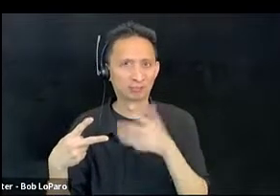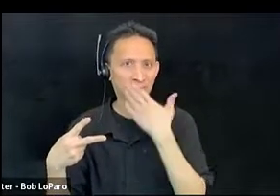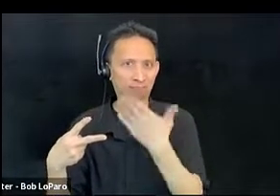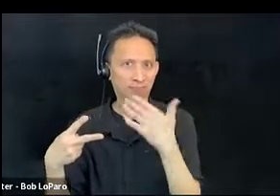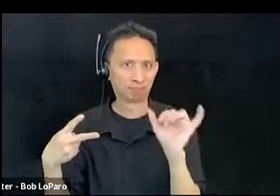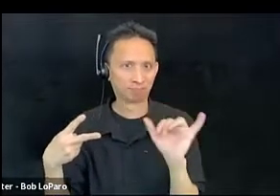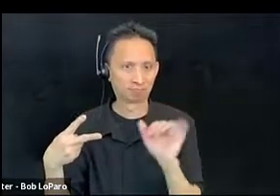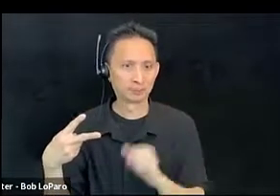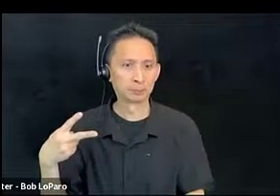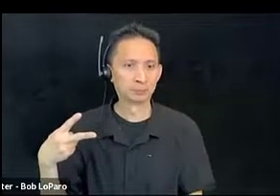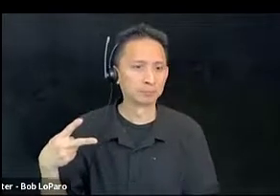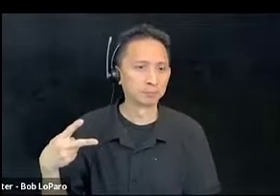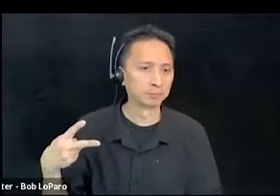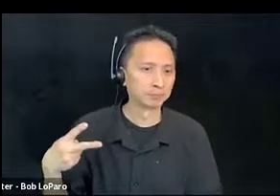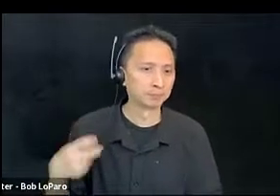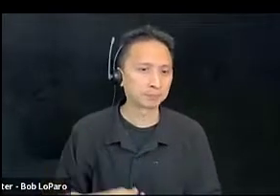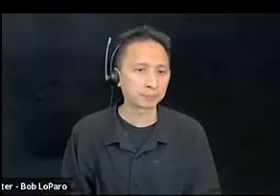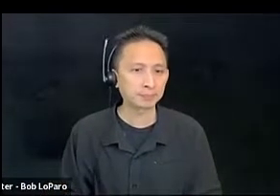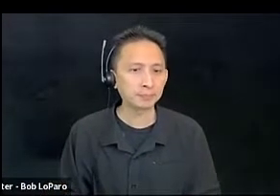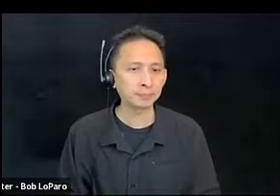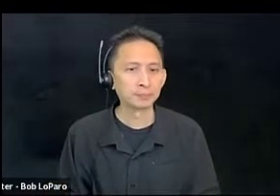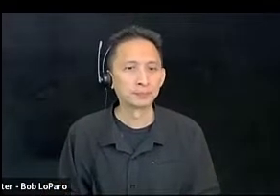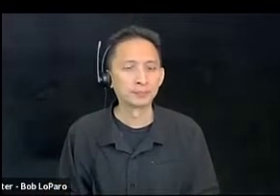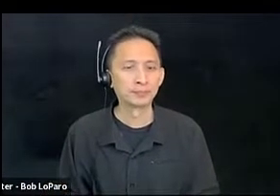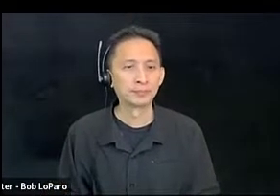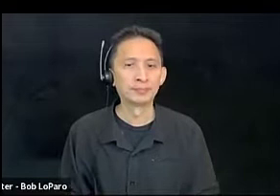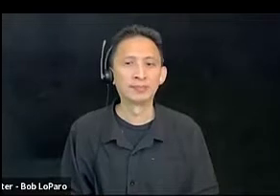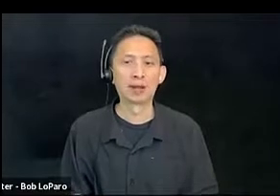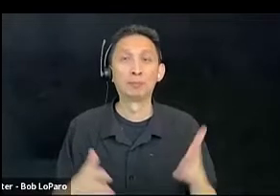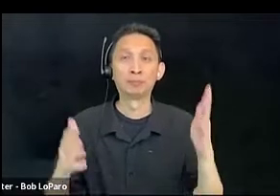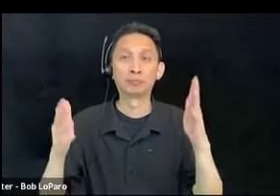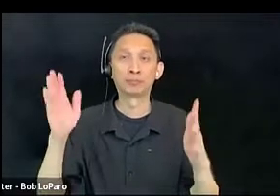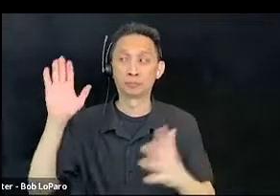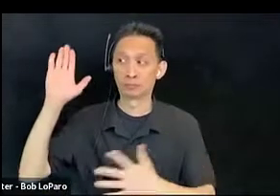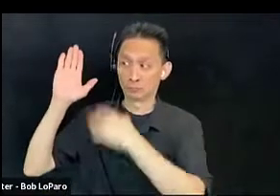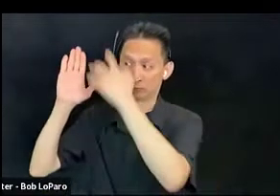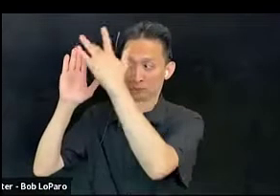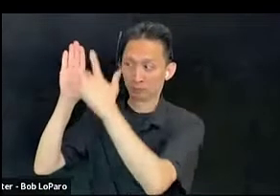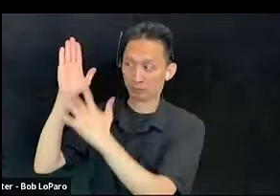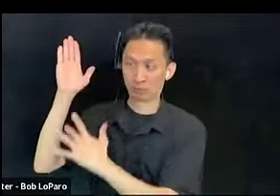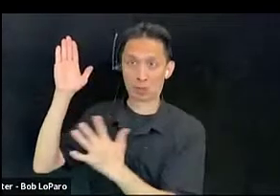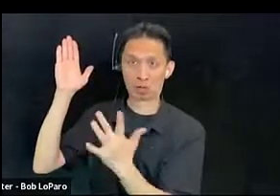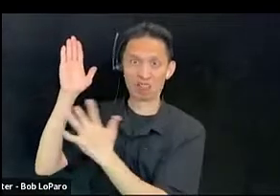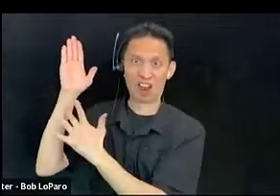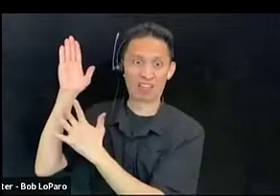you can see are right in the middle there, right? That's tangible symbols, object, cues, photos, and drawings.